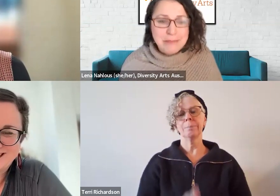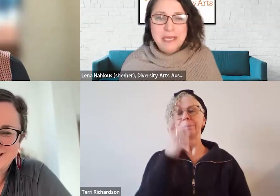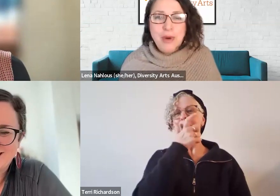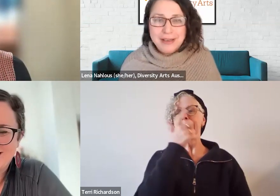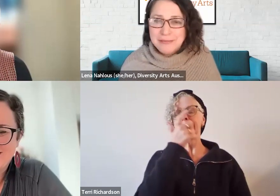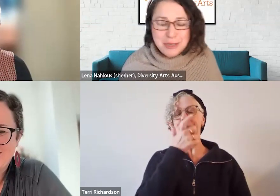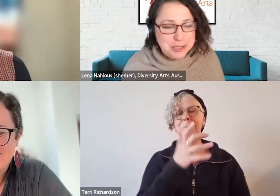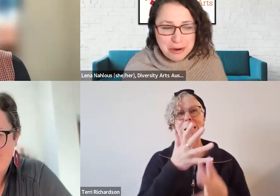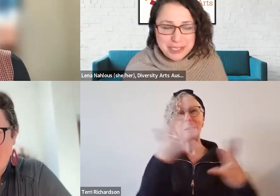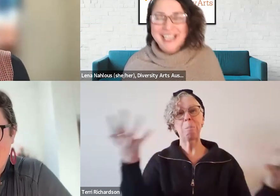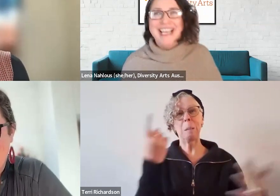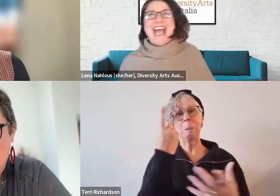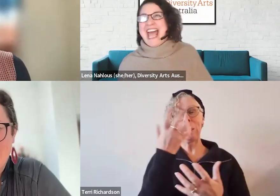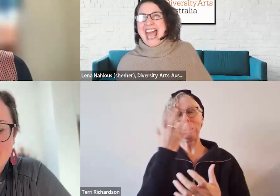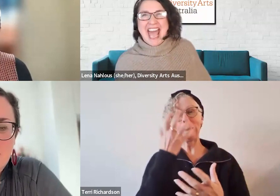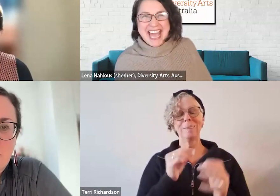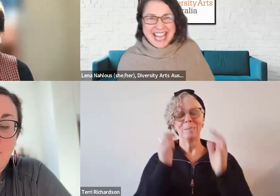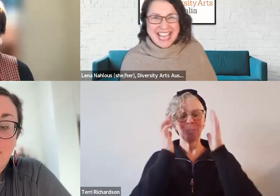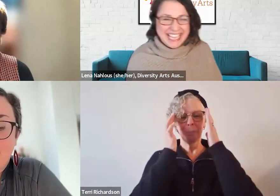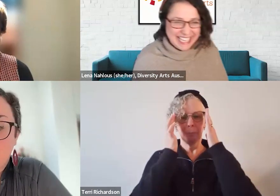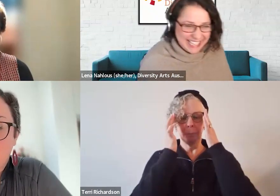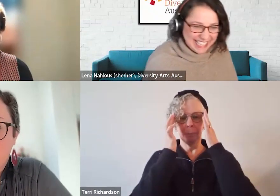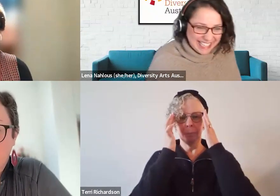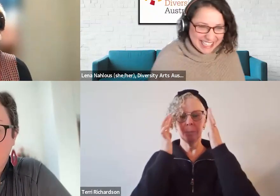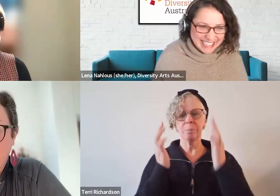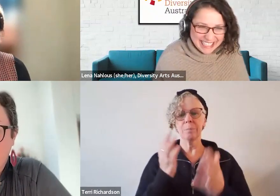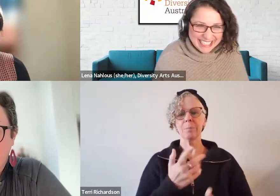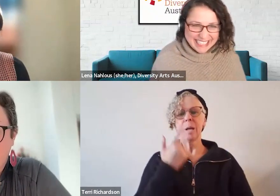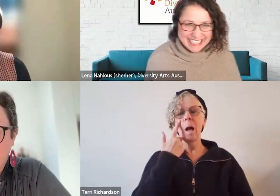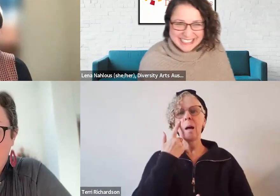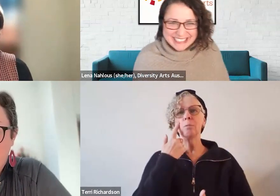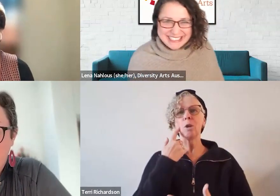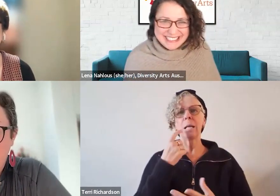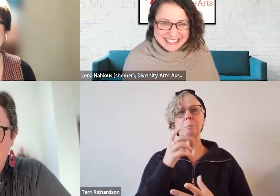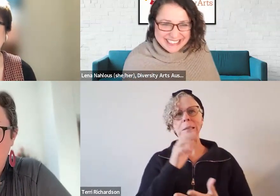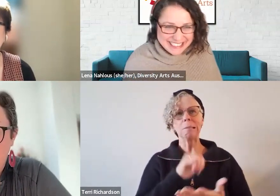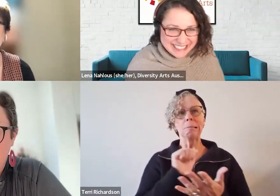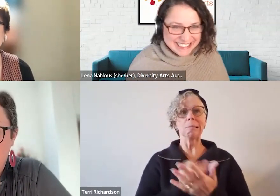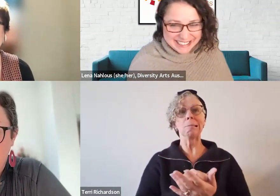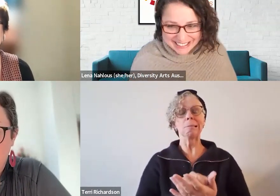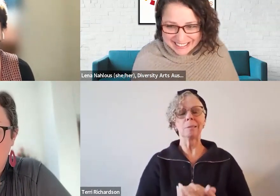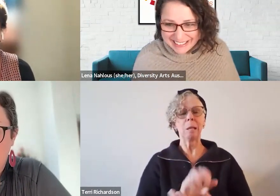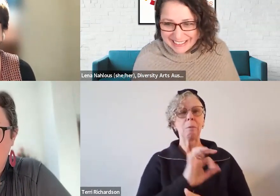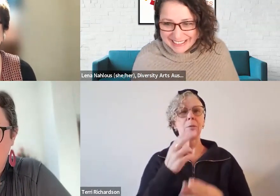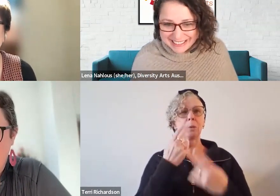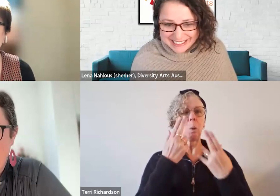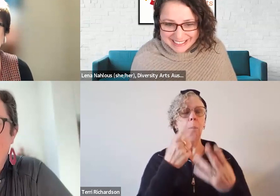That's a big one. I'm so sorry. No, it's I'm trying to be diplomatic, which is not my usual go-to position, to be honest.